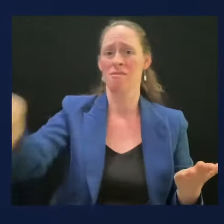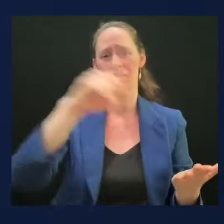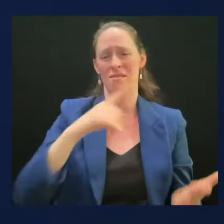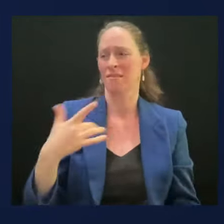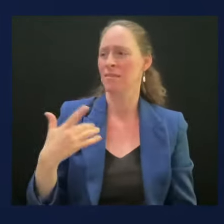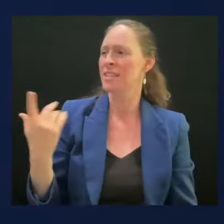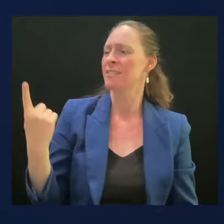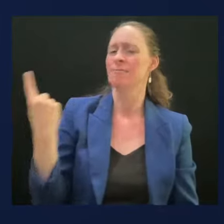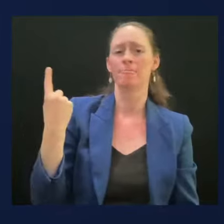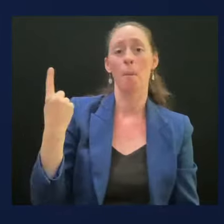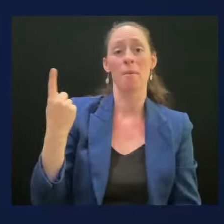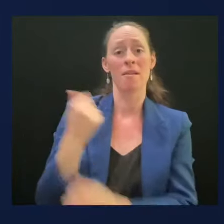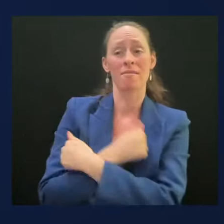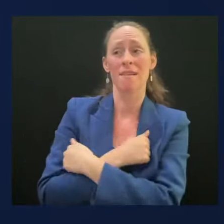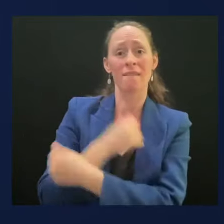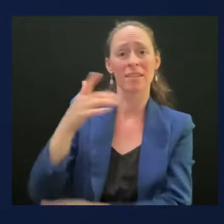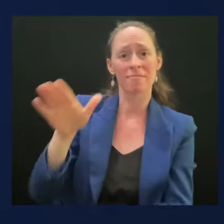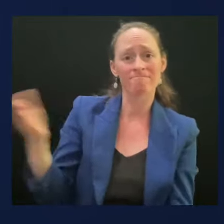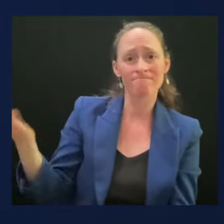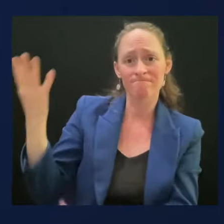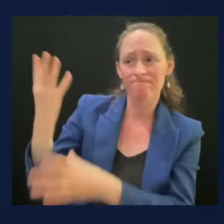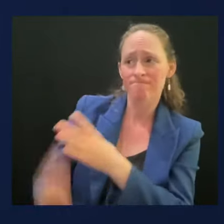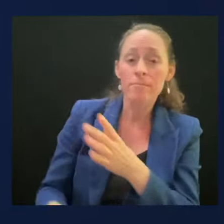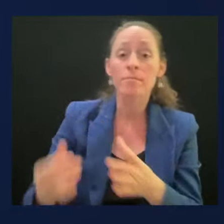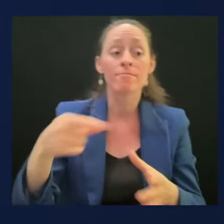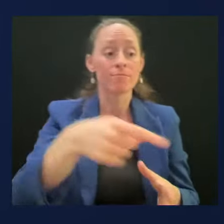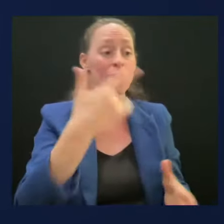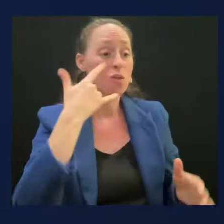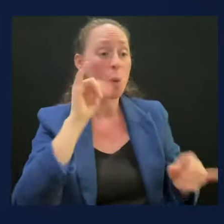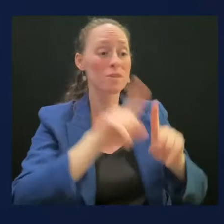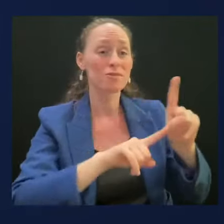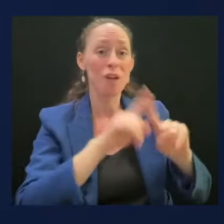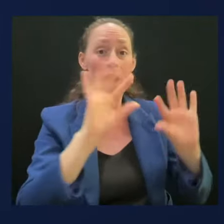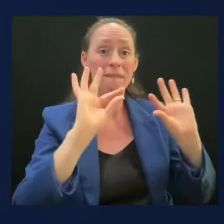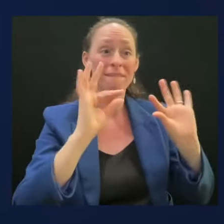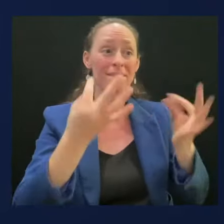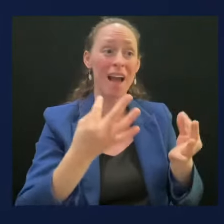and to all those with loved ones still missing,